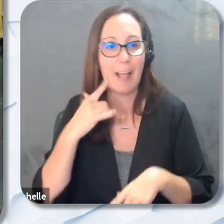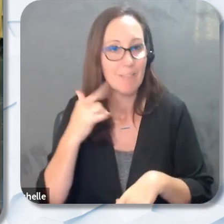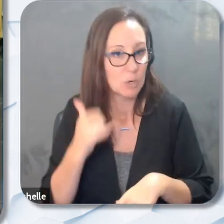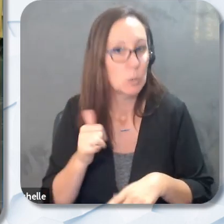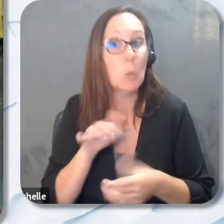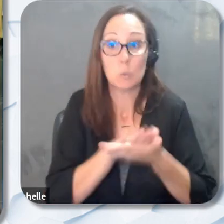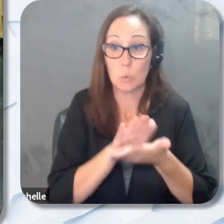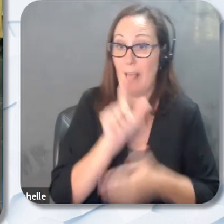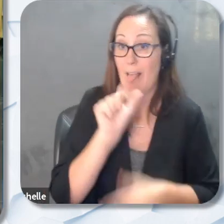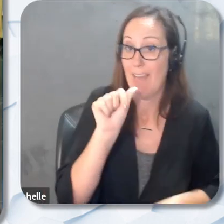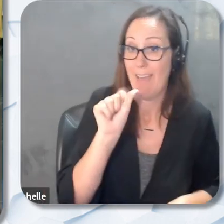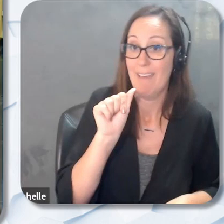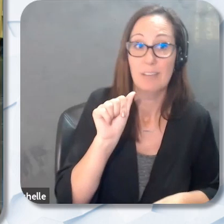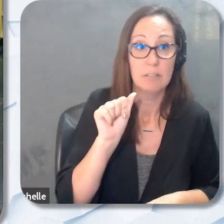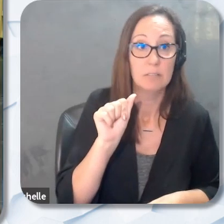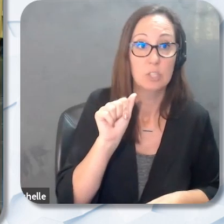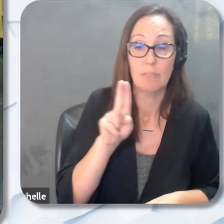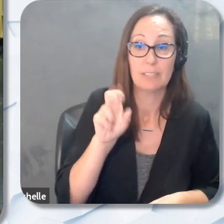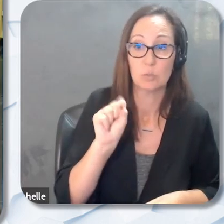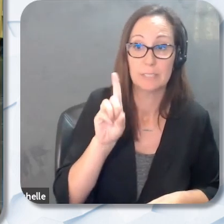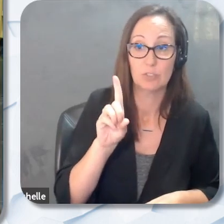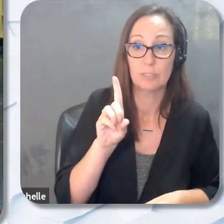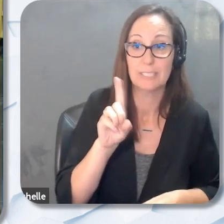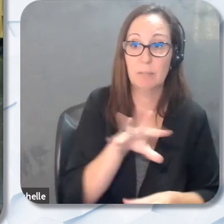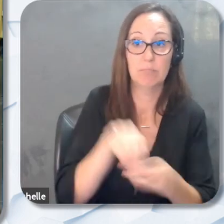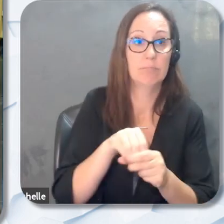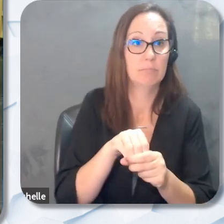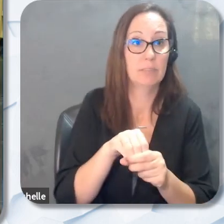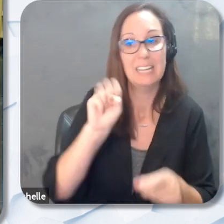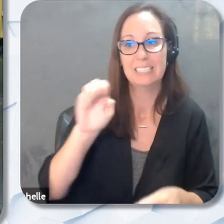and Los Angeles unified school district that are participating in the seal project so bravo